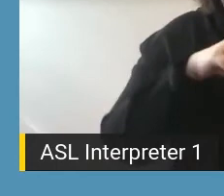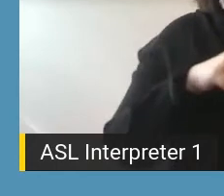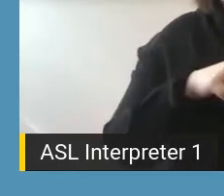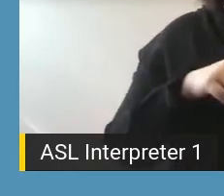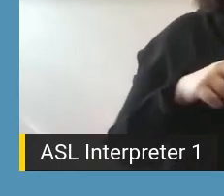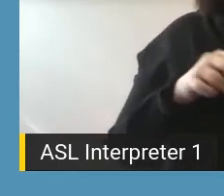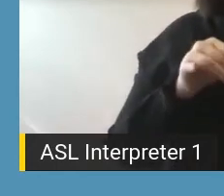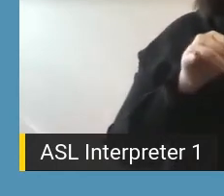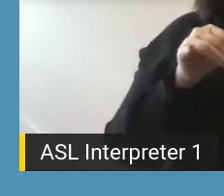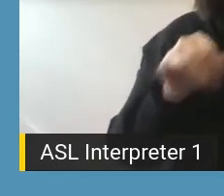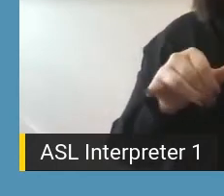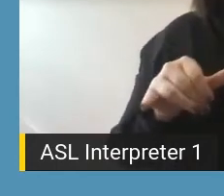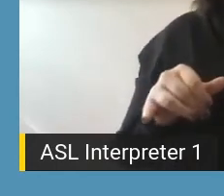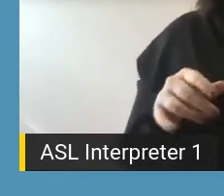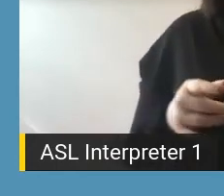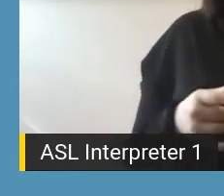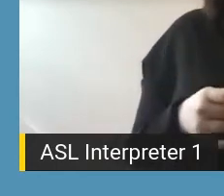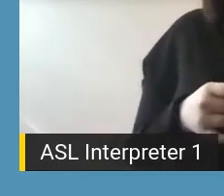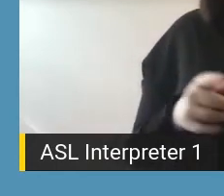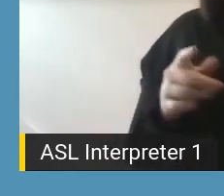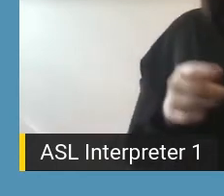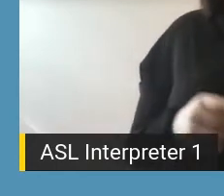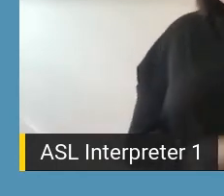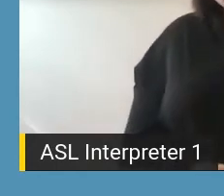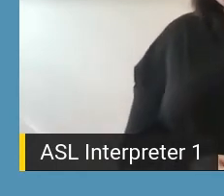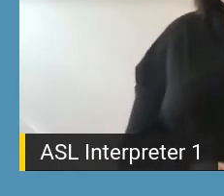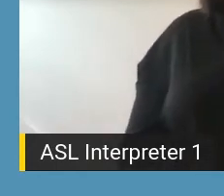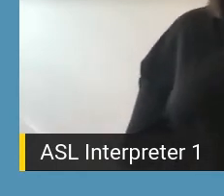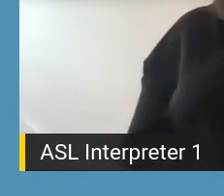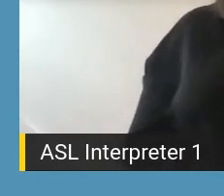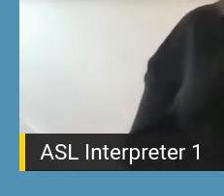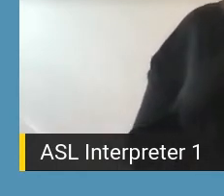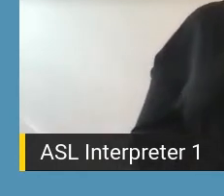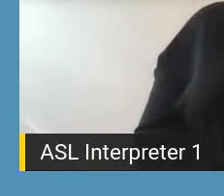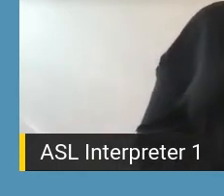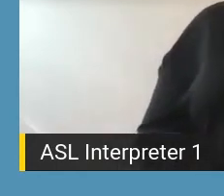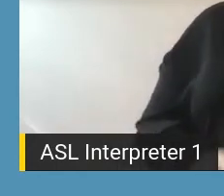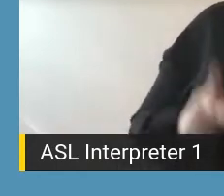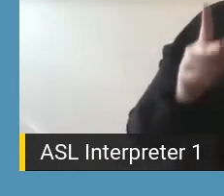two mics for two tracks is absolutely ideal. That is the big mistake I made in that audio